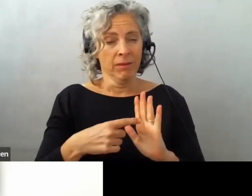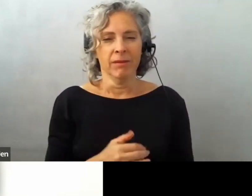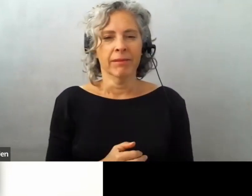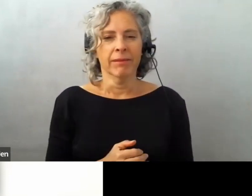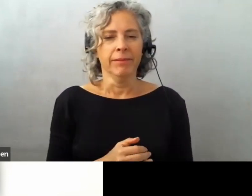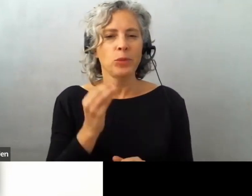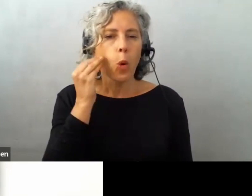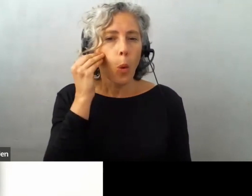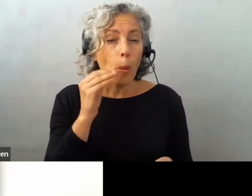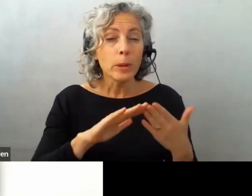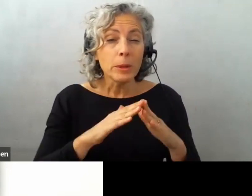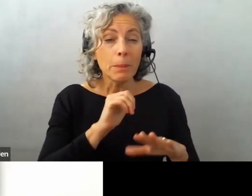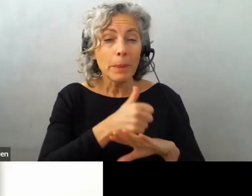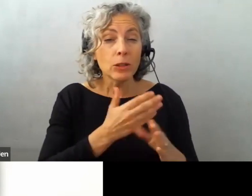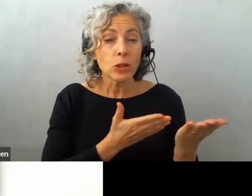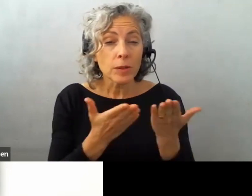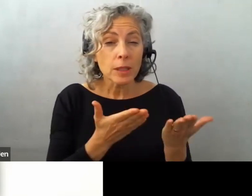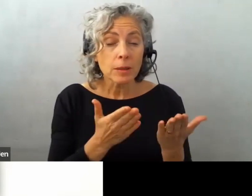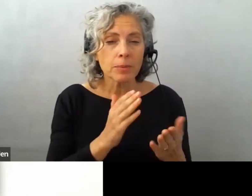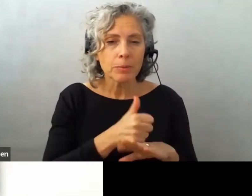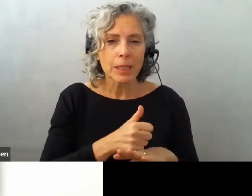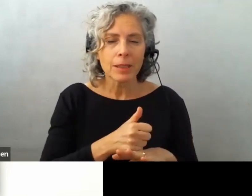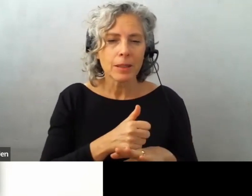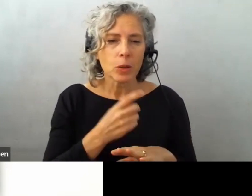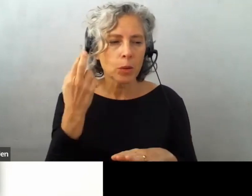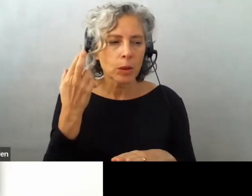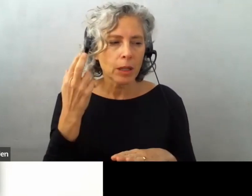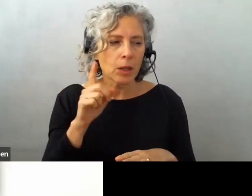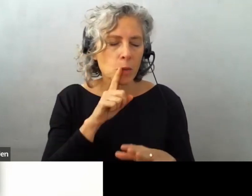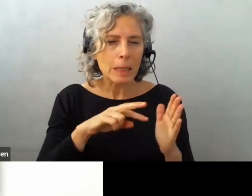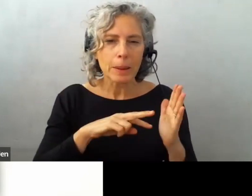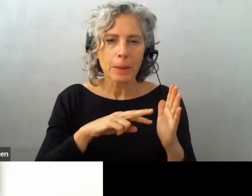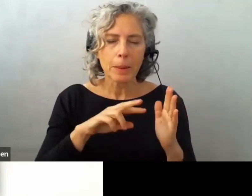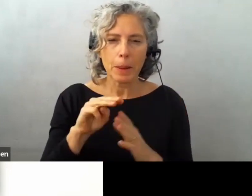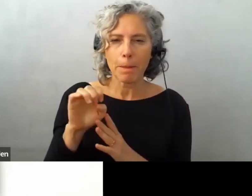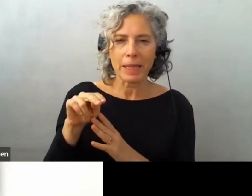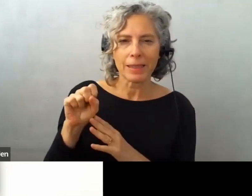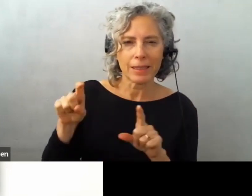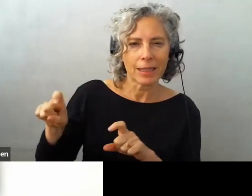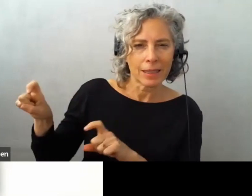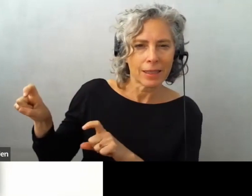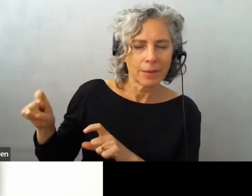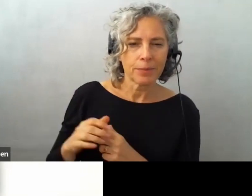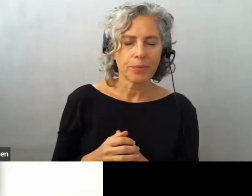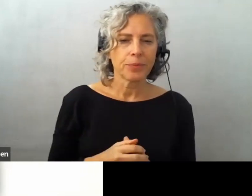community based services is based on a lot of that is means tested. A lot of that. Um, if